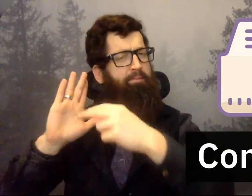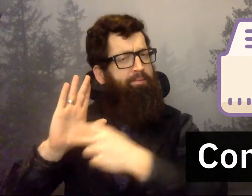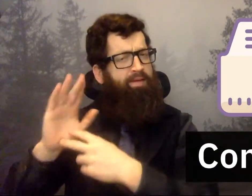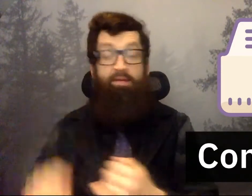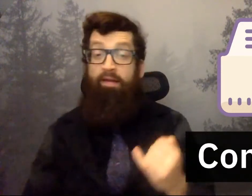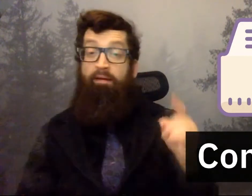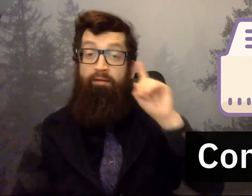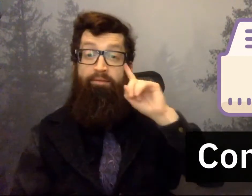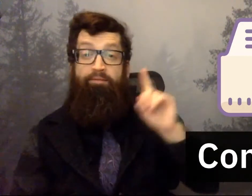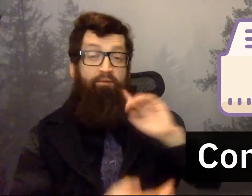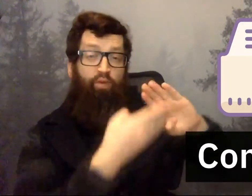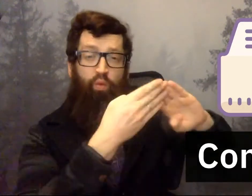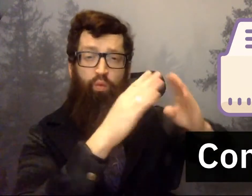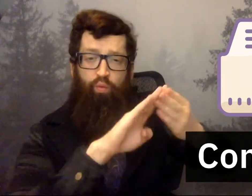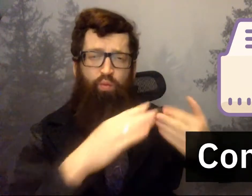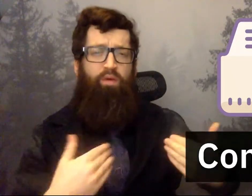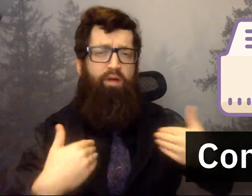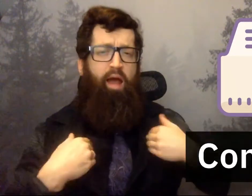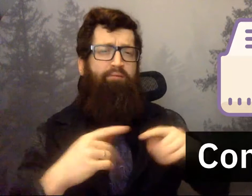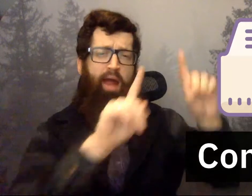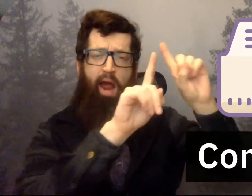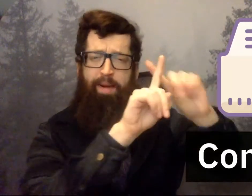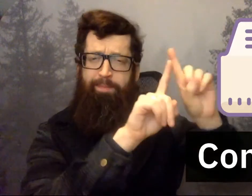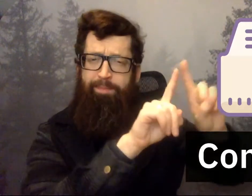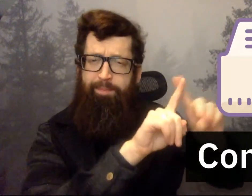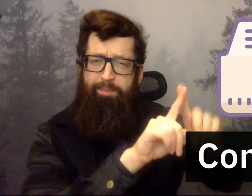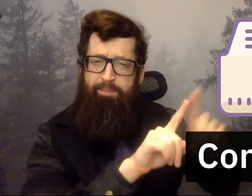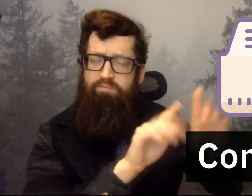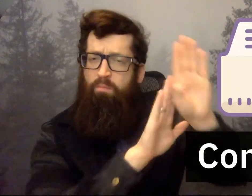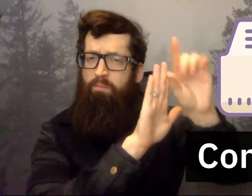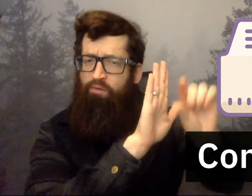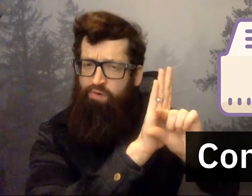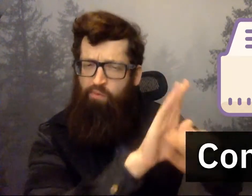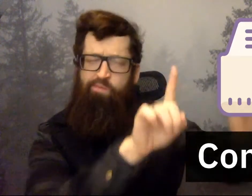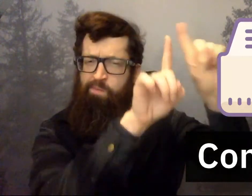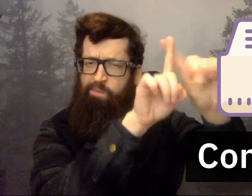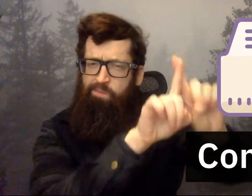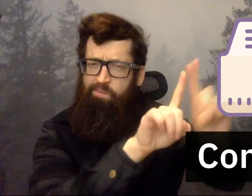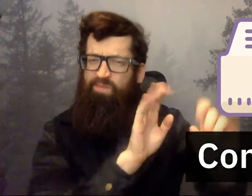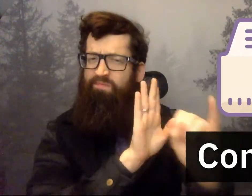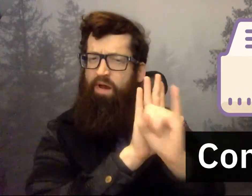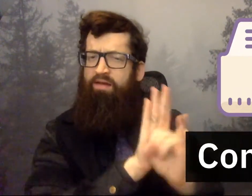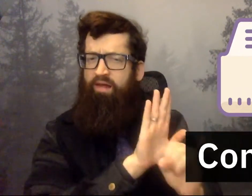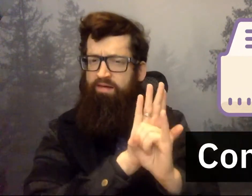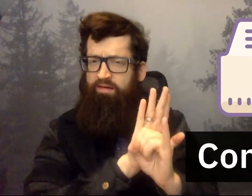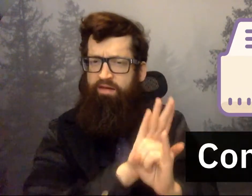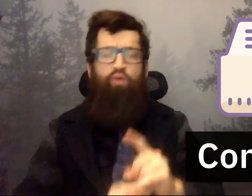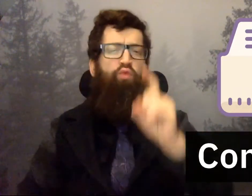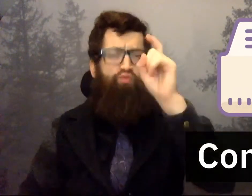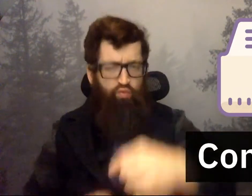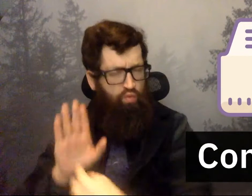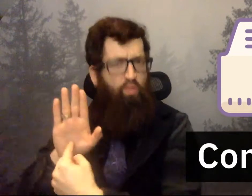If the deaf members of the community come with different backgrounds, and different identities,